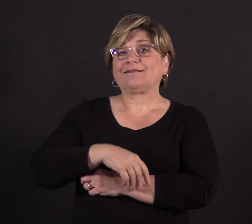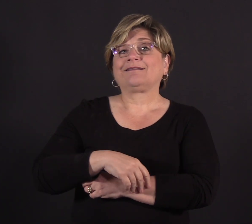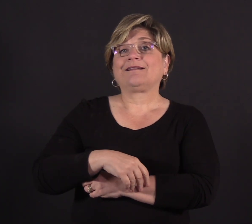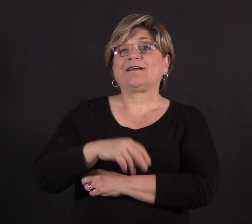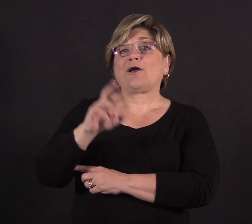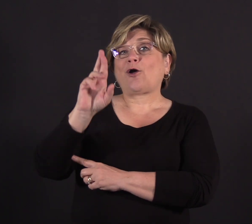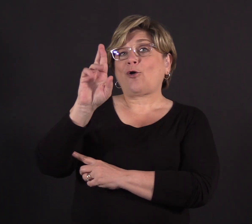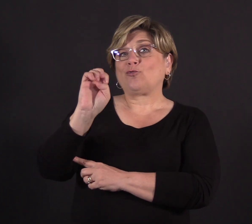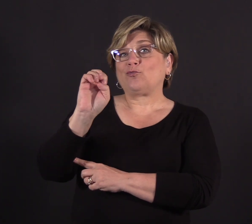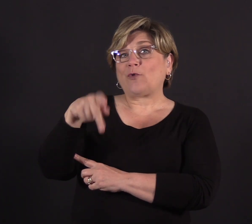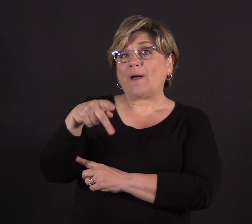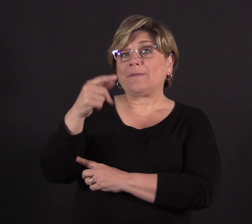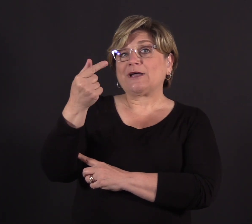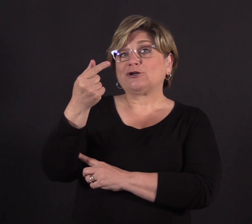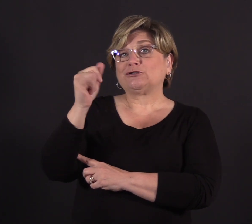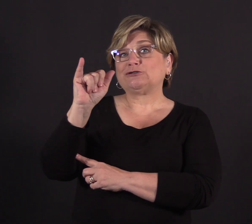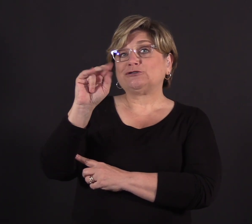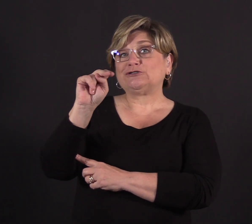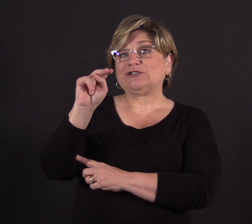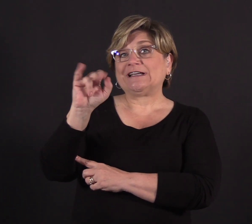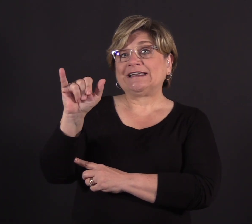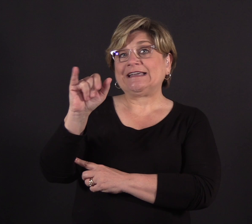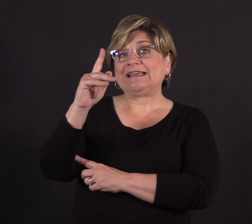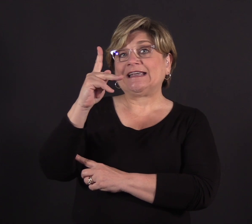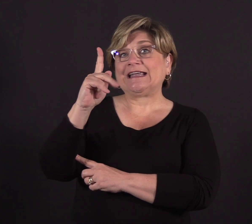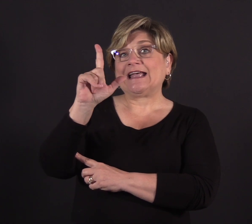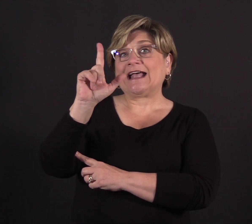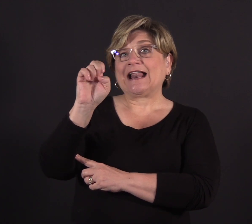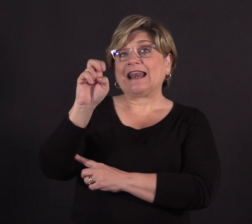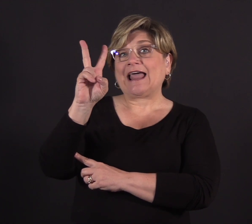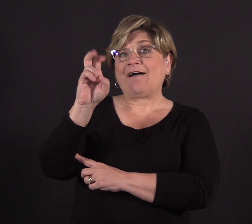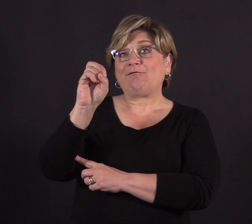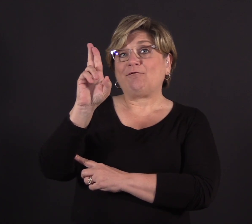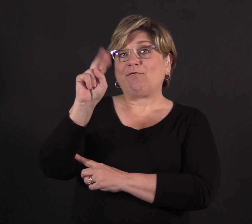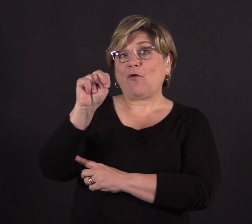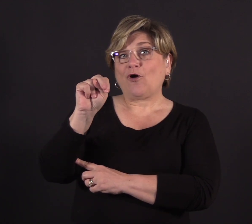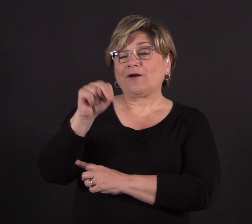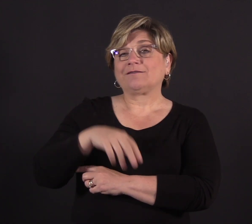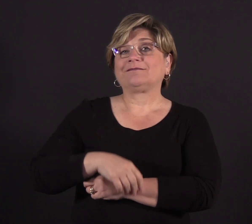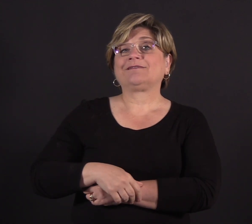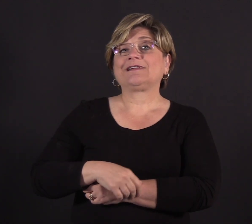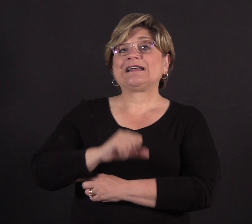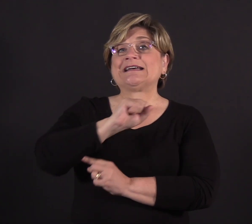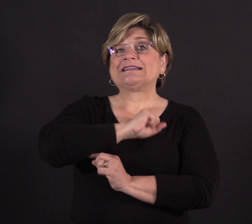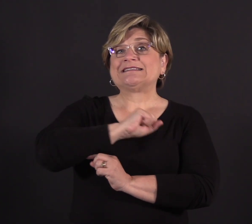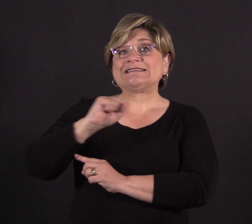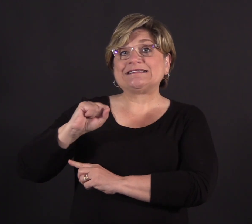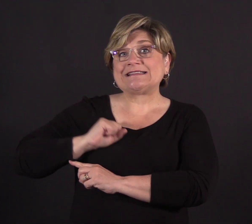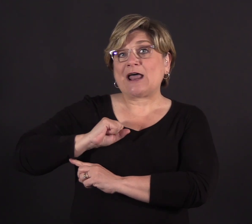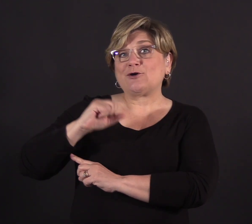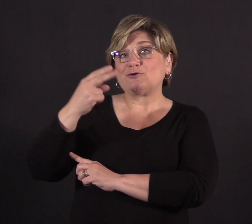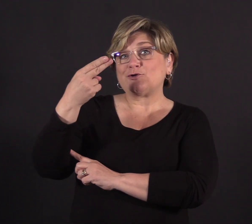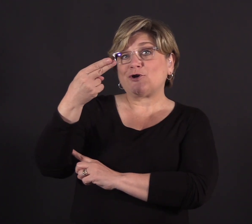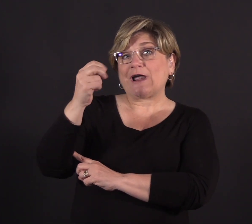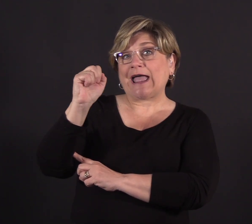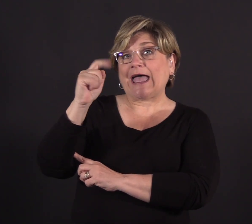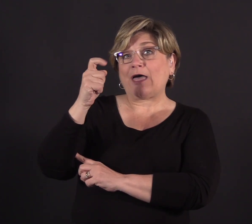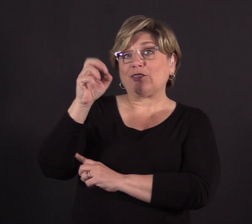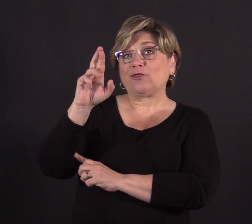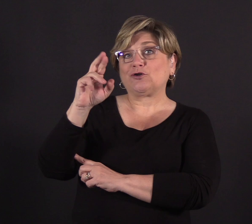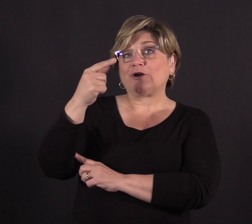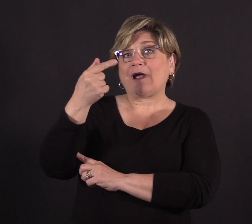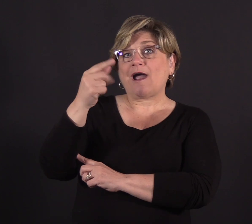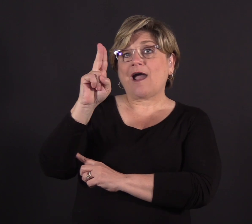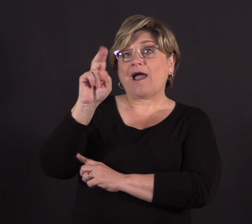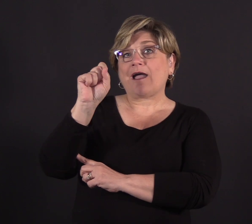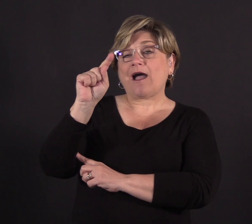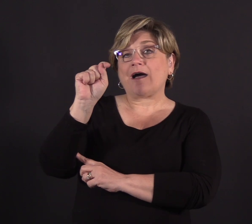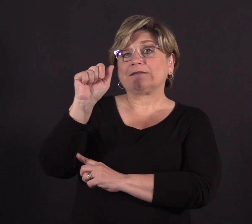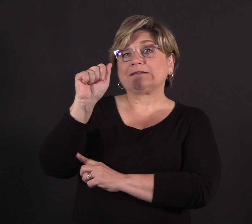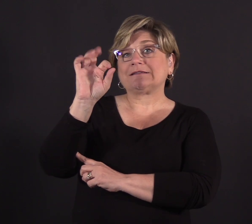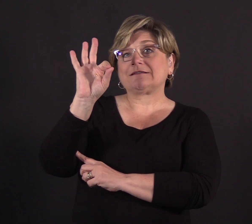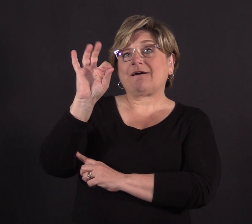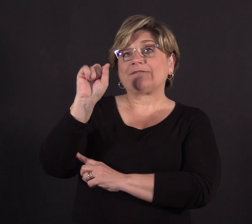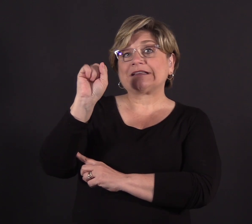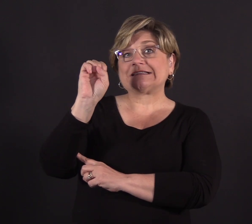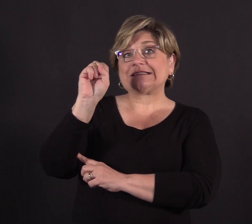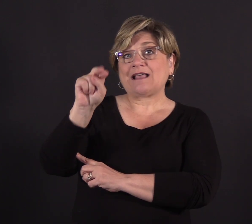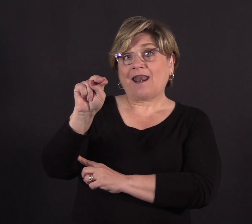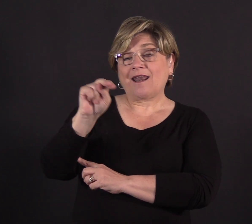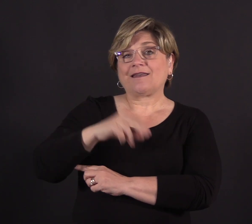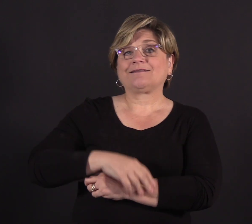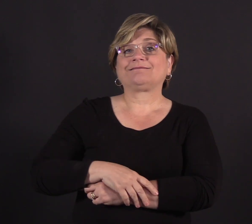Rep Ginny Klevorn, Sen Heather Gustafson,